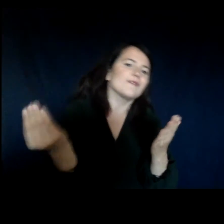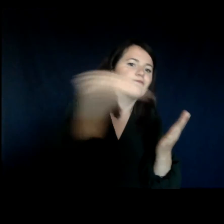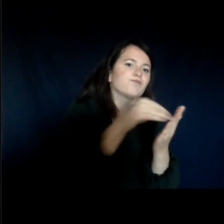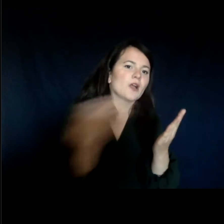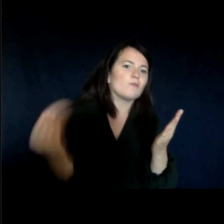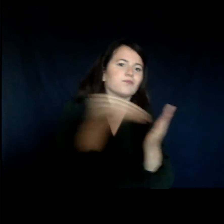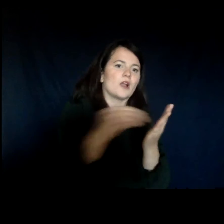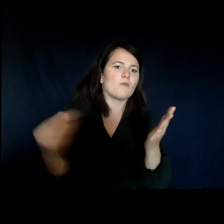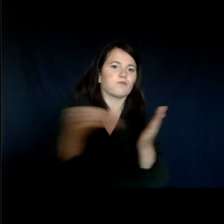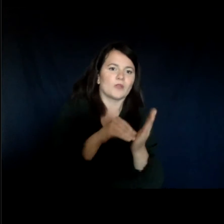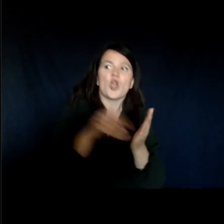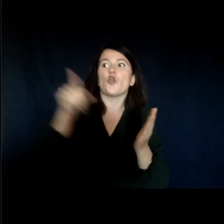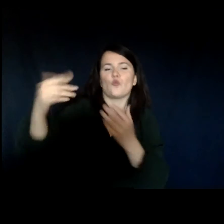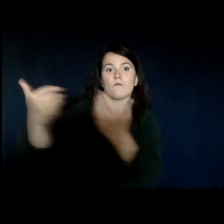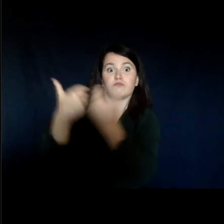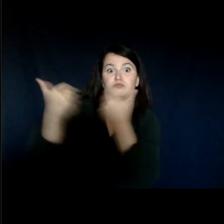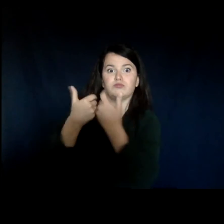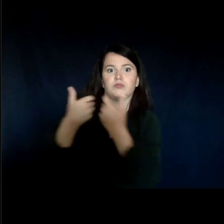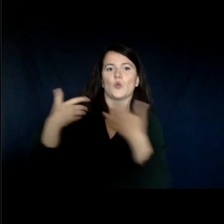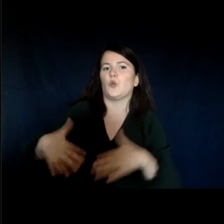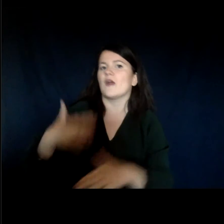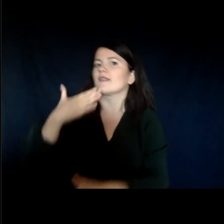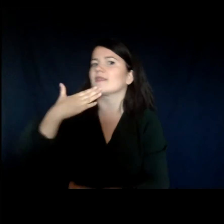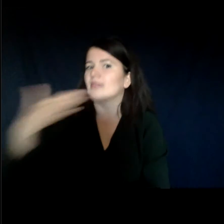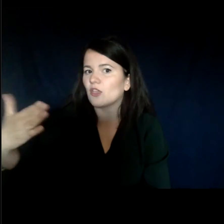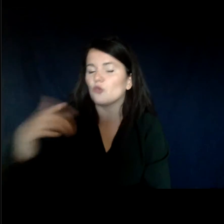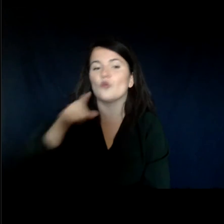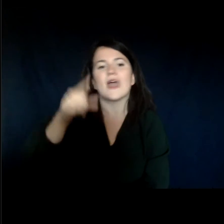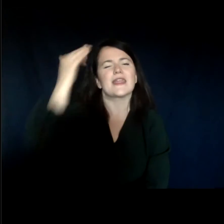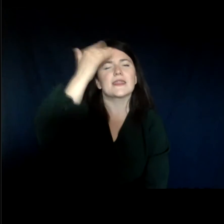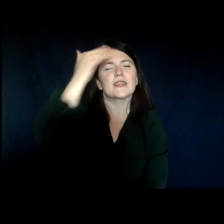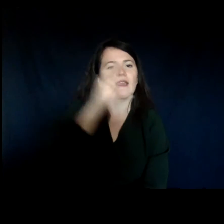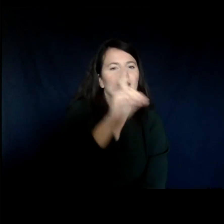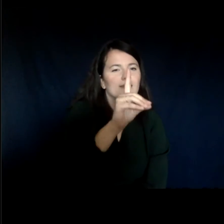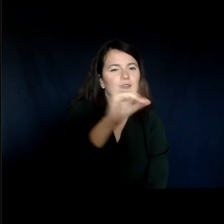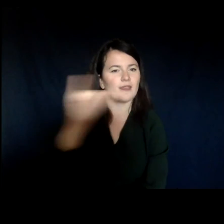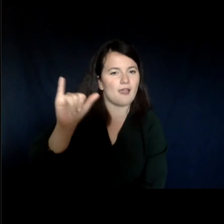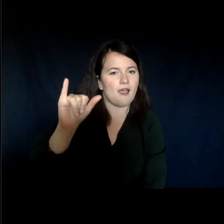DI processes, which you know, the place, they should have always be.